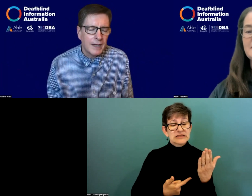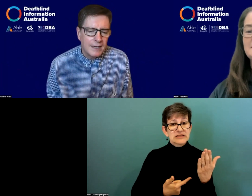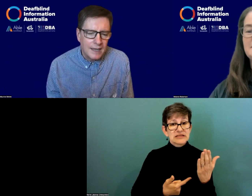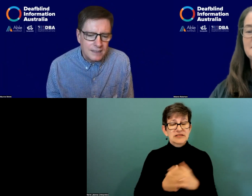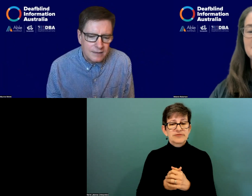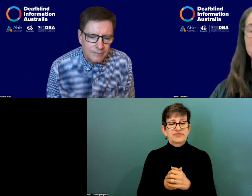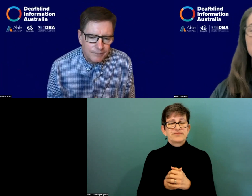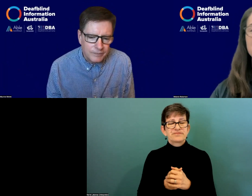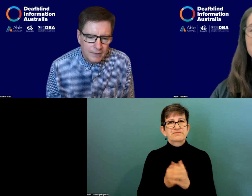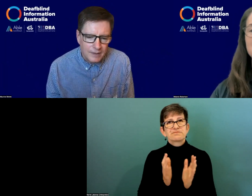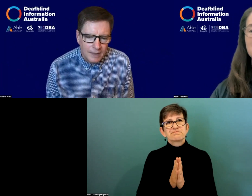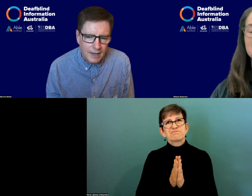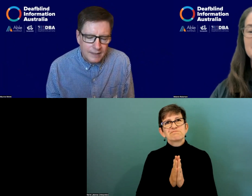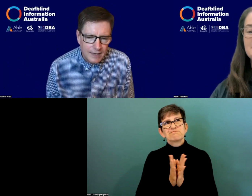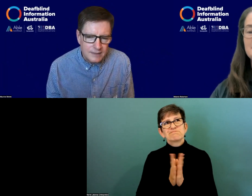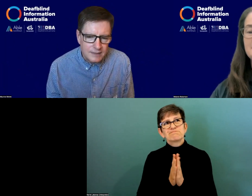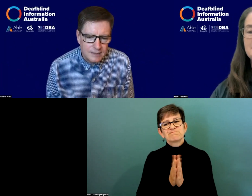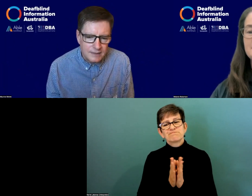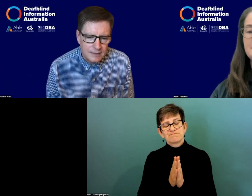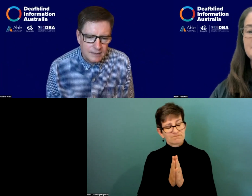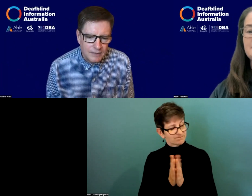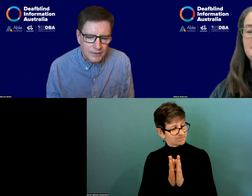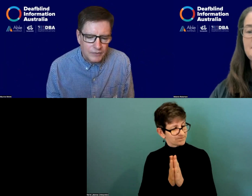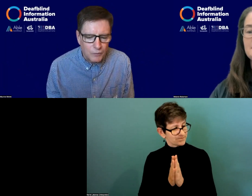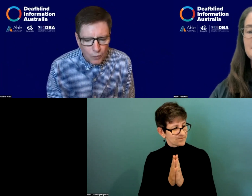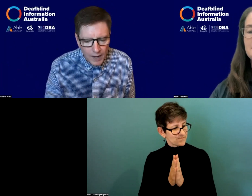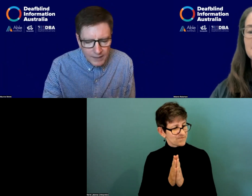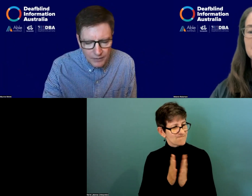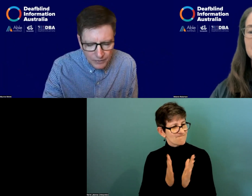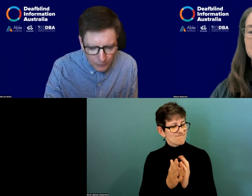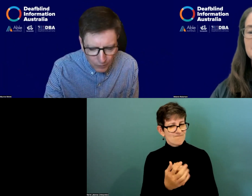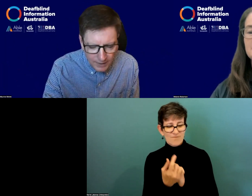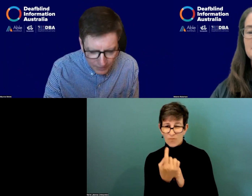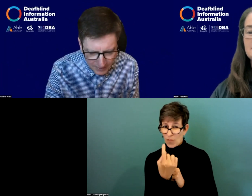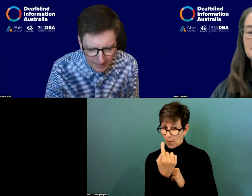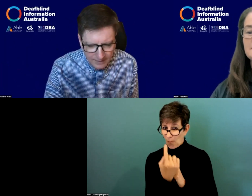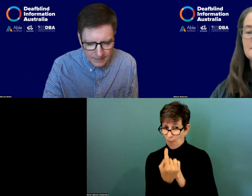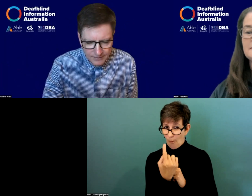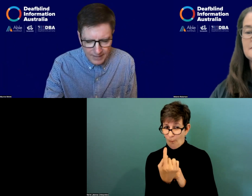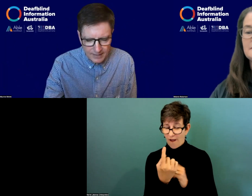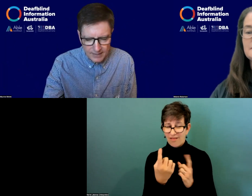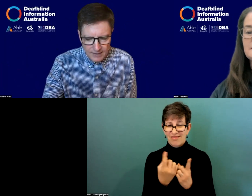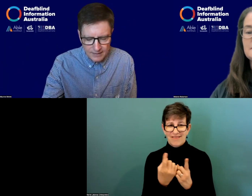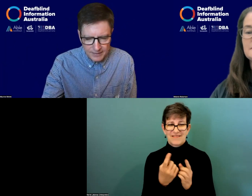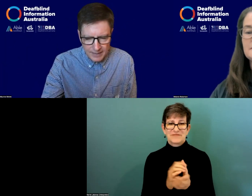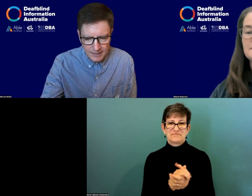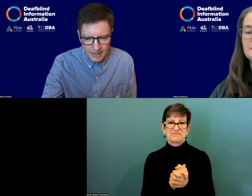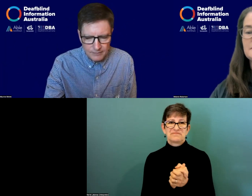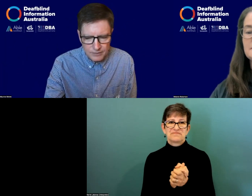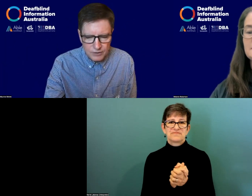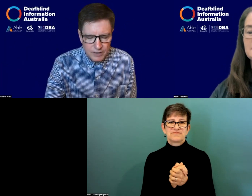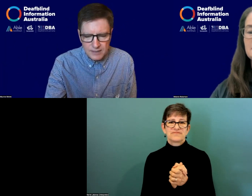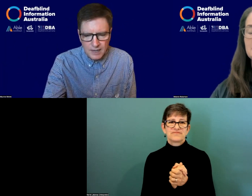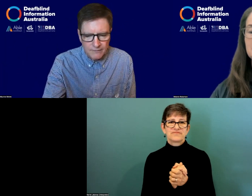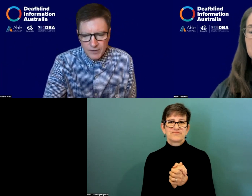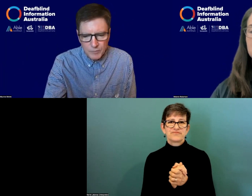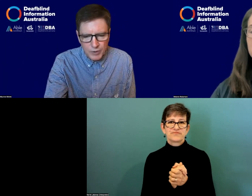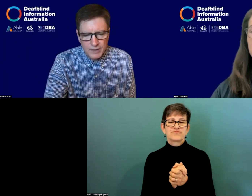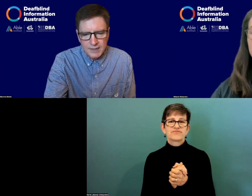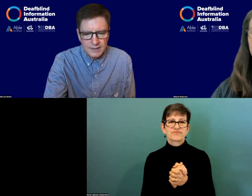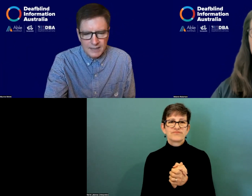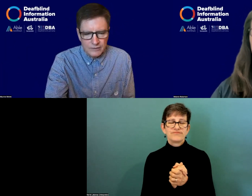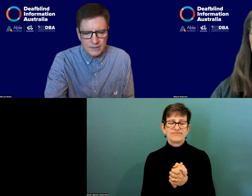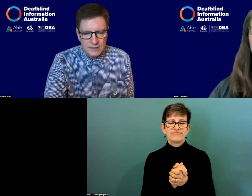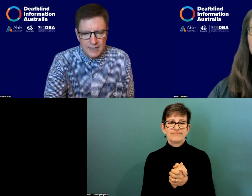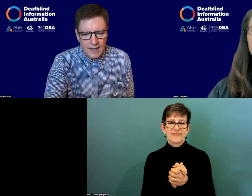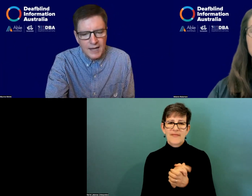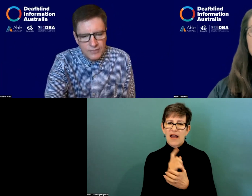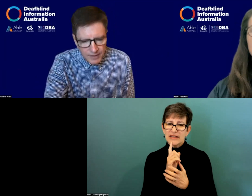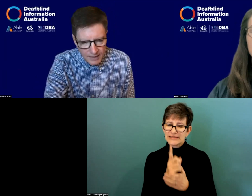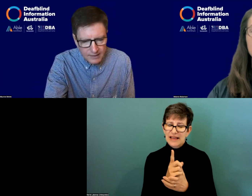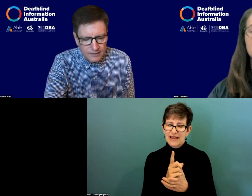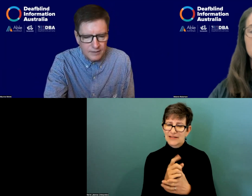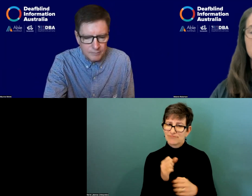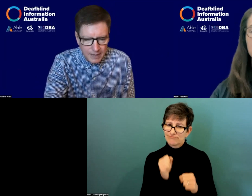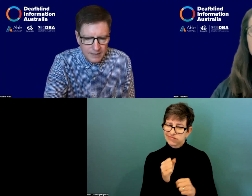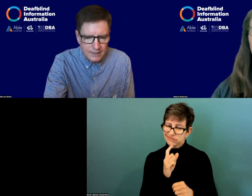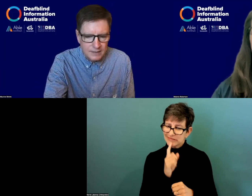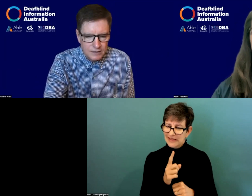But I guess the one thing that I stress often more than anything else is that I think many